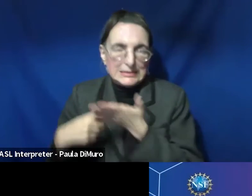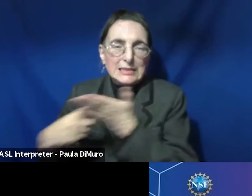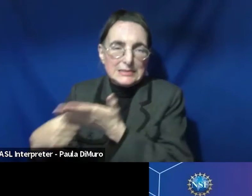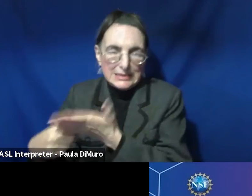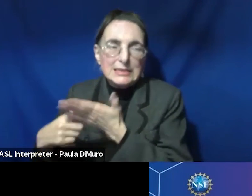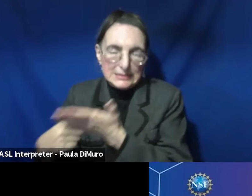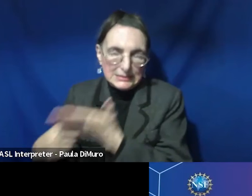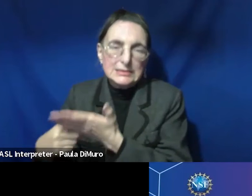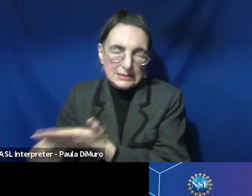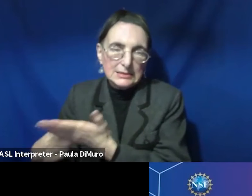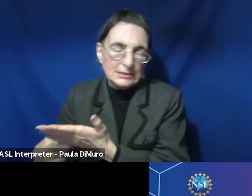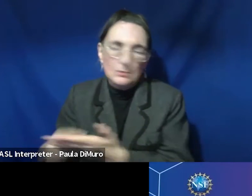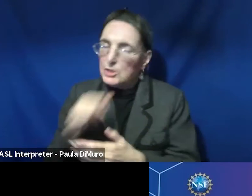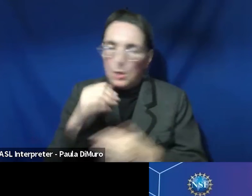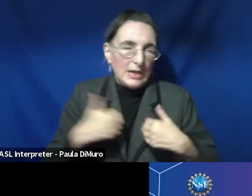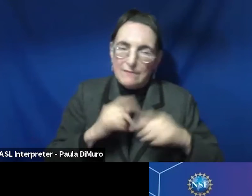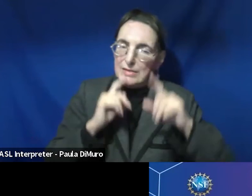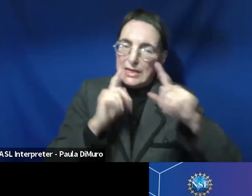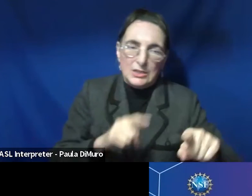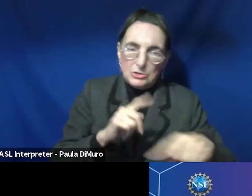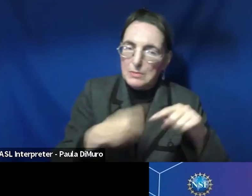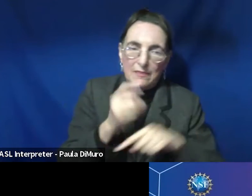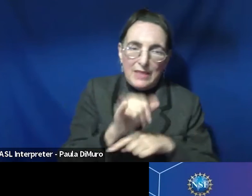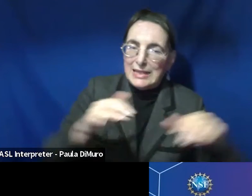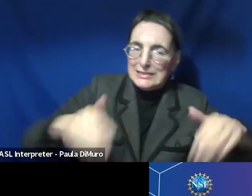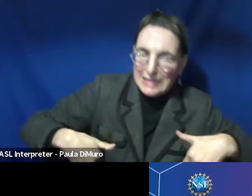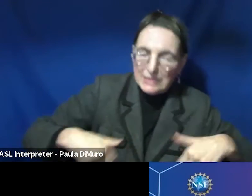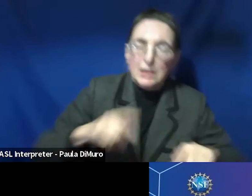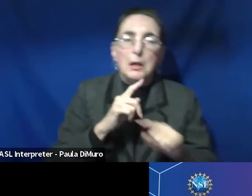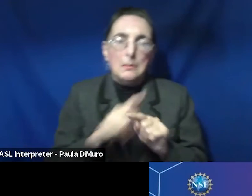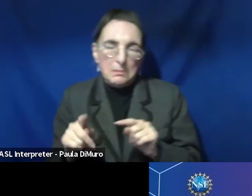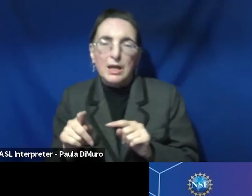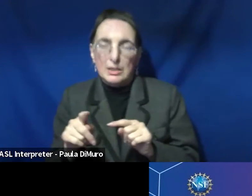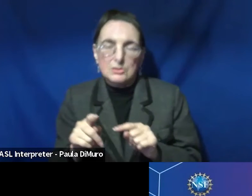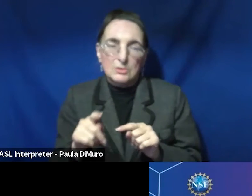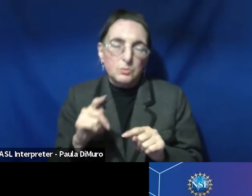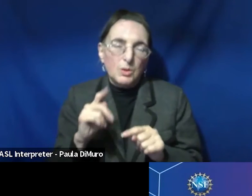So we don't have an answer for you on that one right now but at some point, in the future, perhaps.